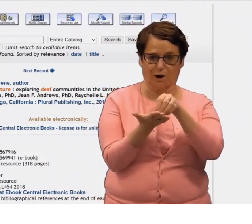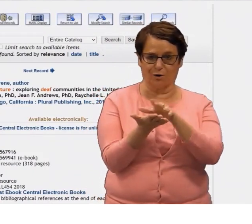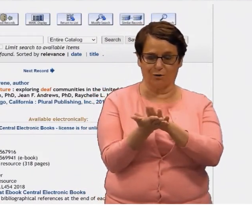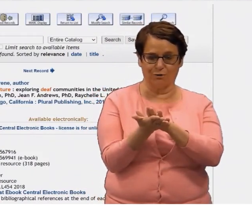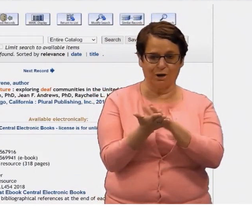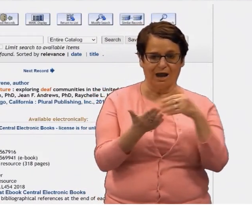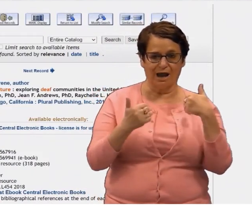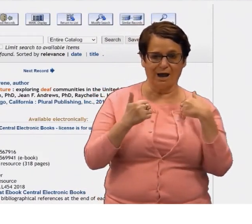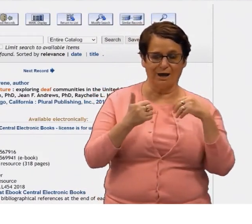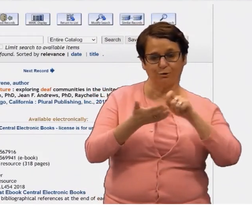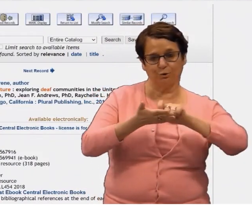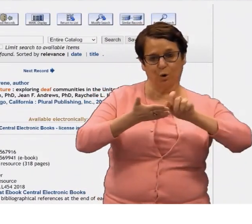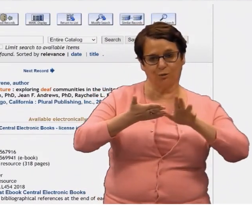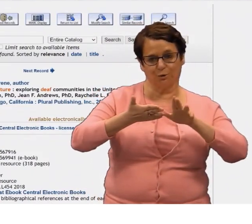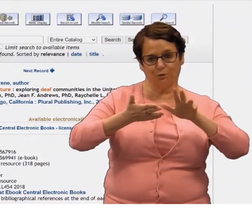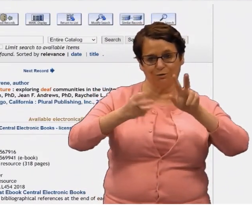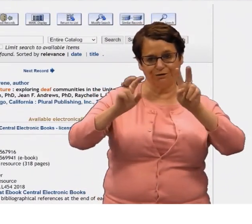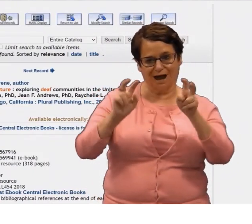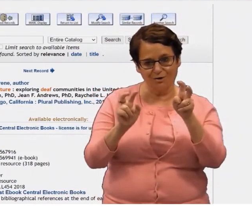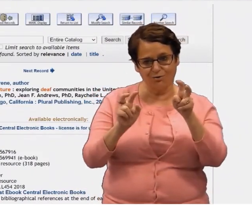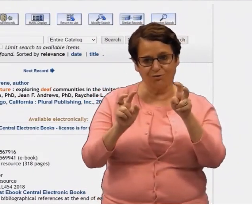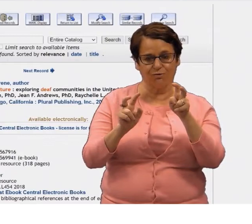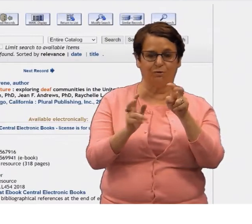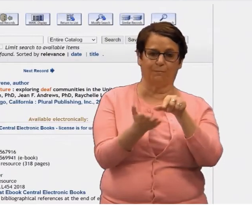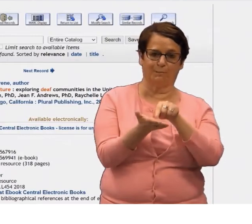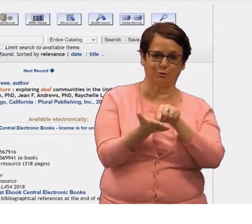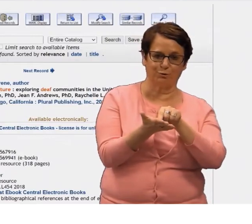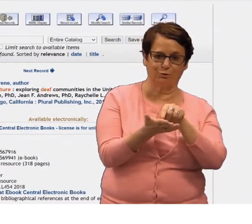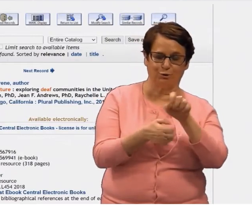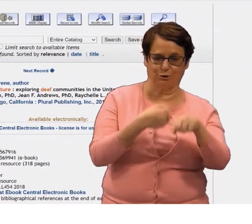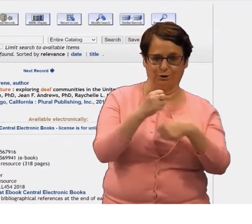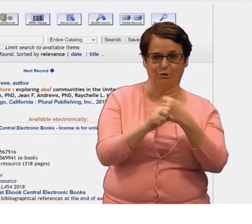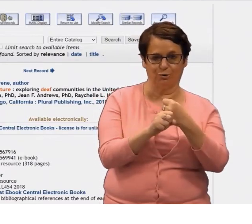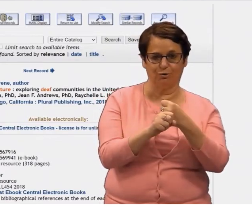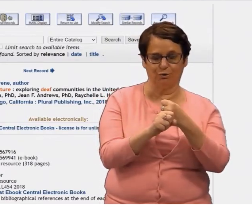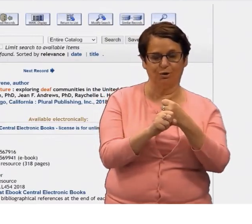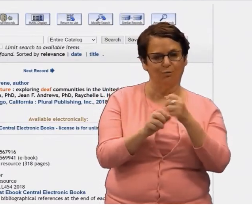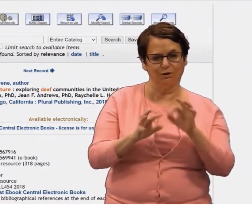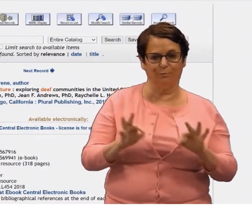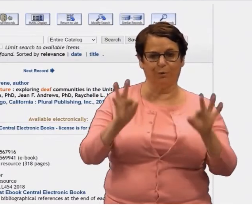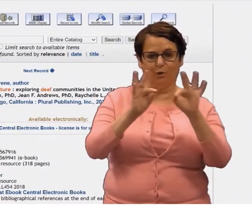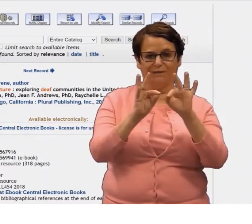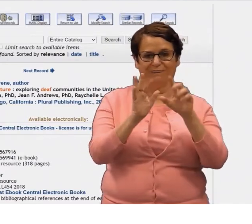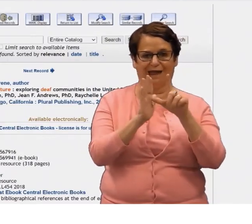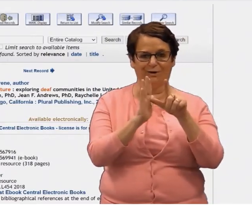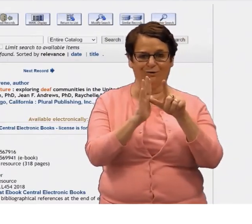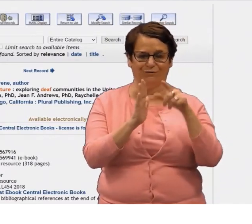You can see the book record has the author, the title,